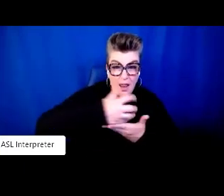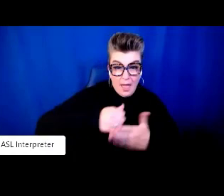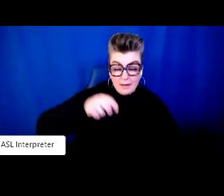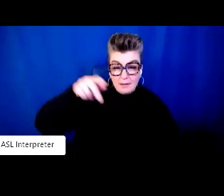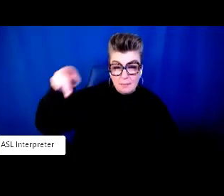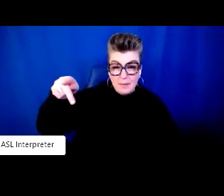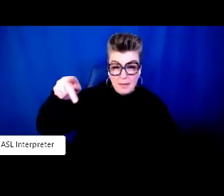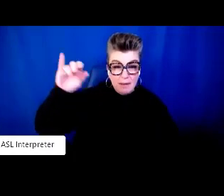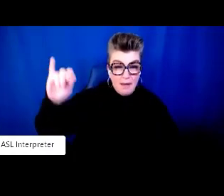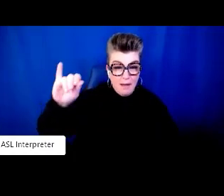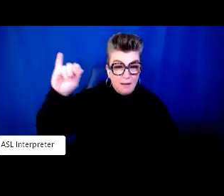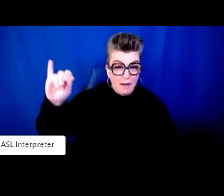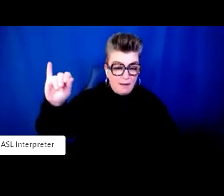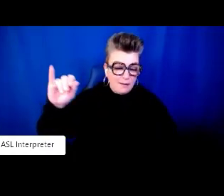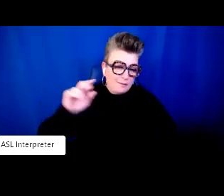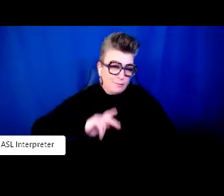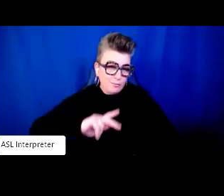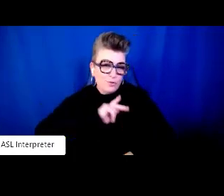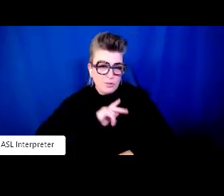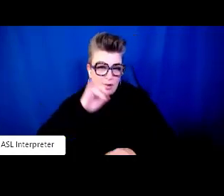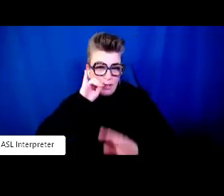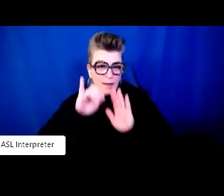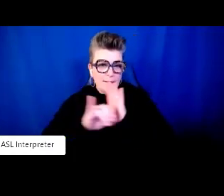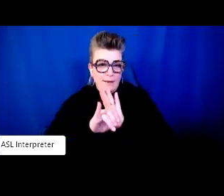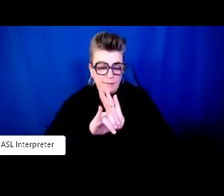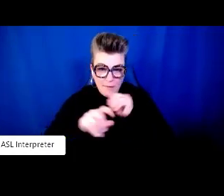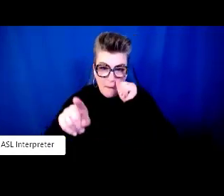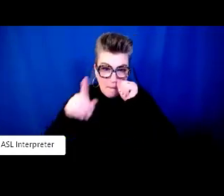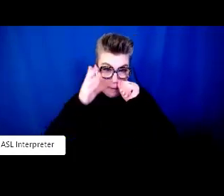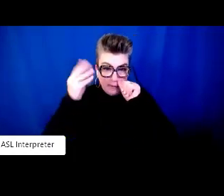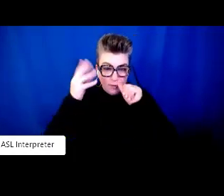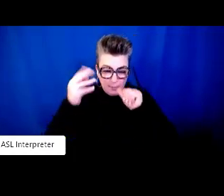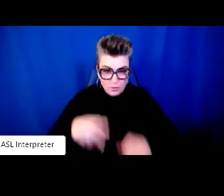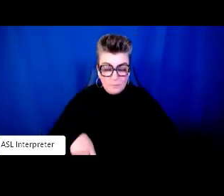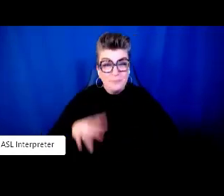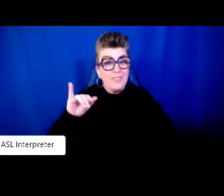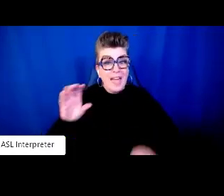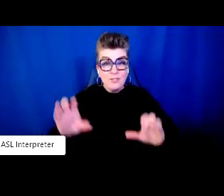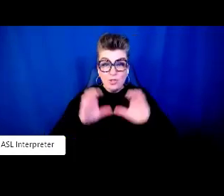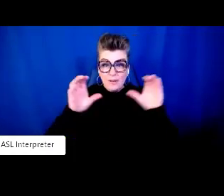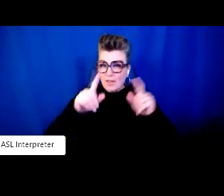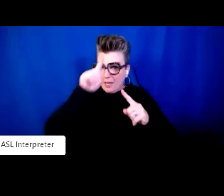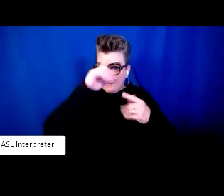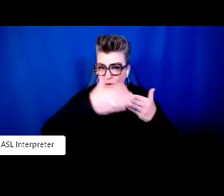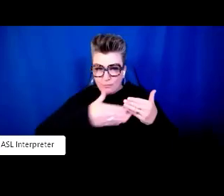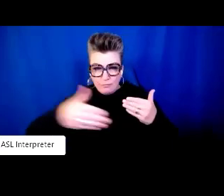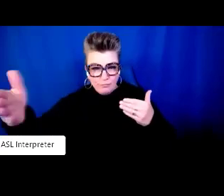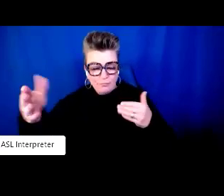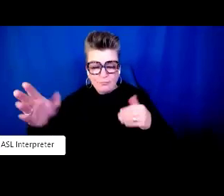Certificates provide protection in perpetuity. NIH and other federal agencies issue certificates